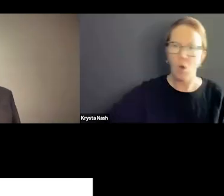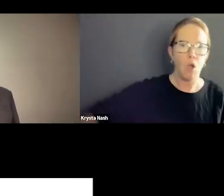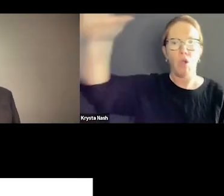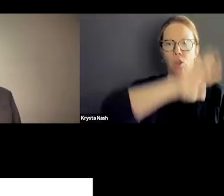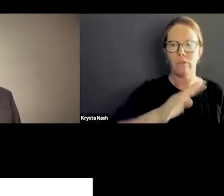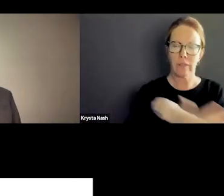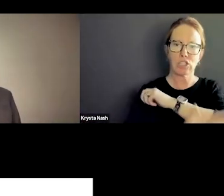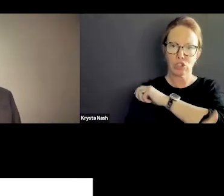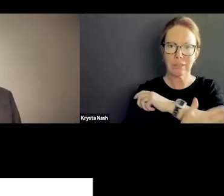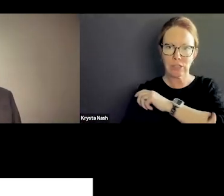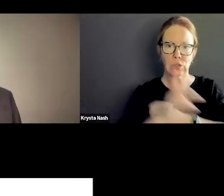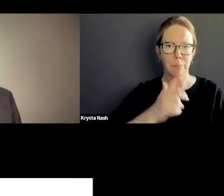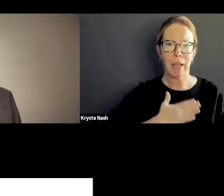So I will put that shout out to people.